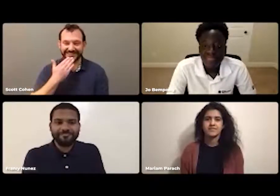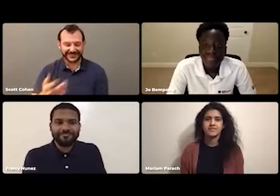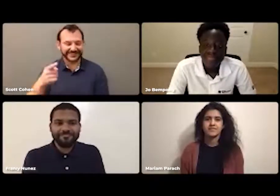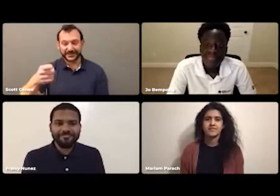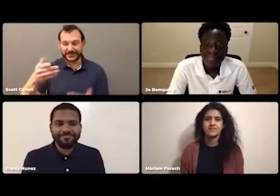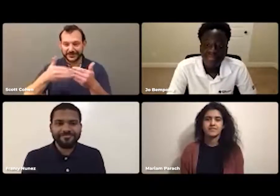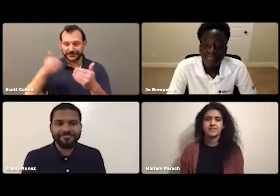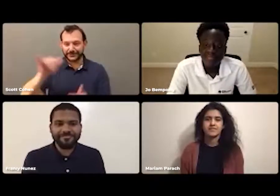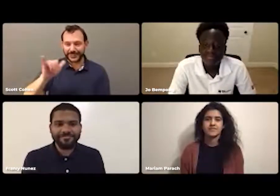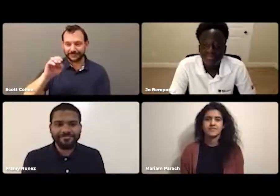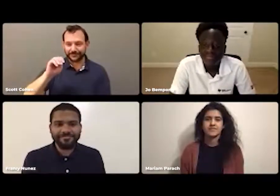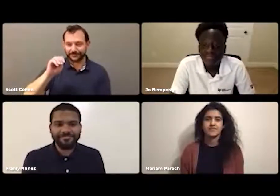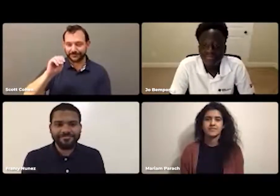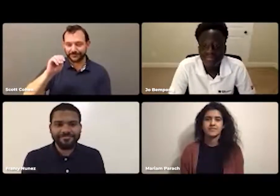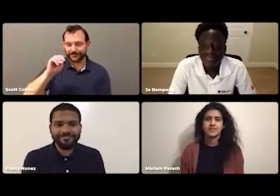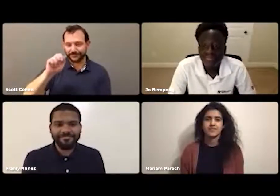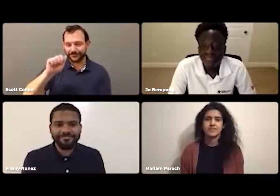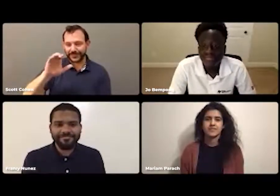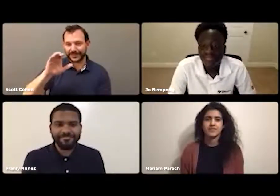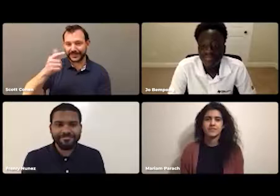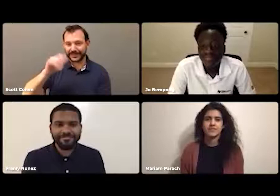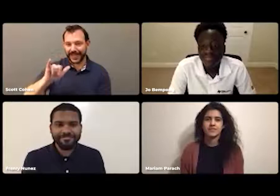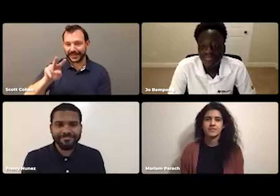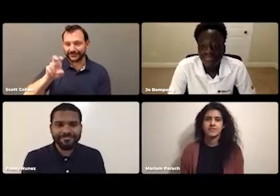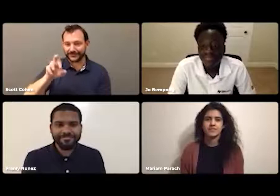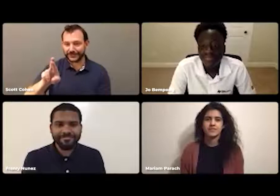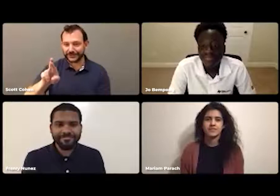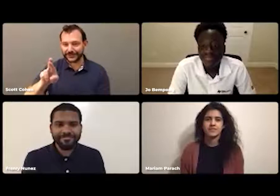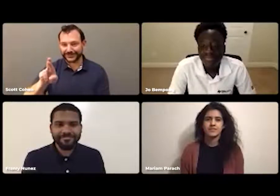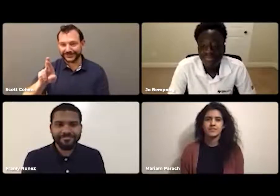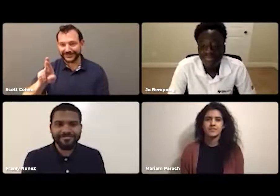Thank you so much, Franly.